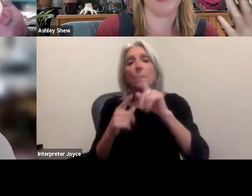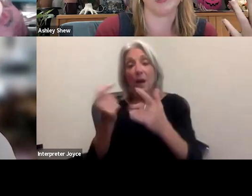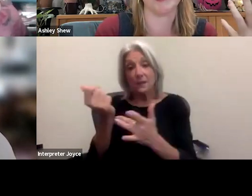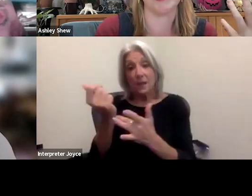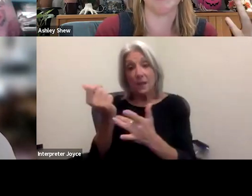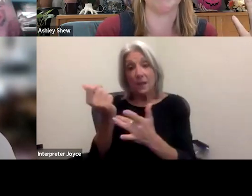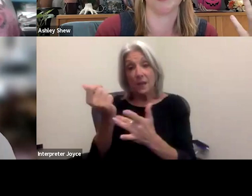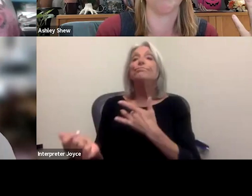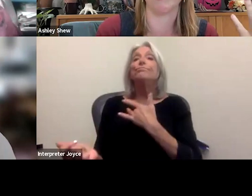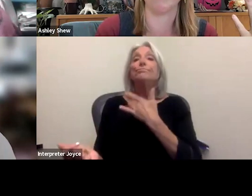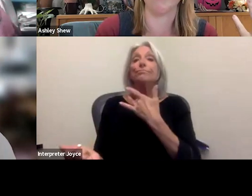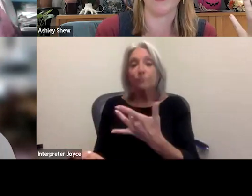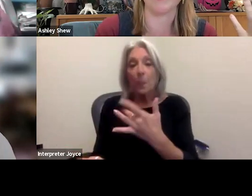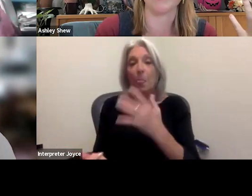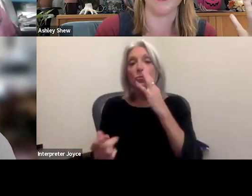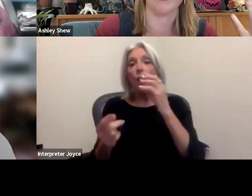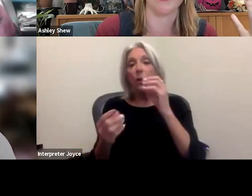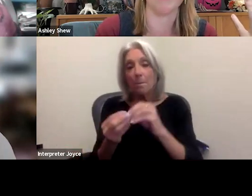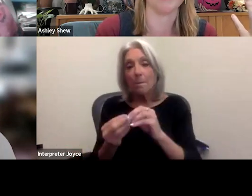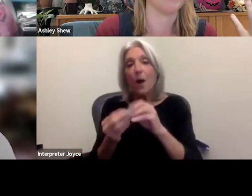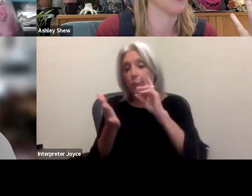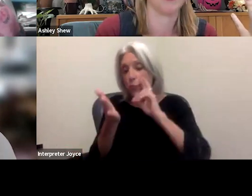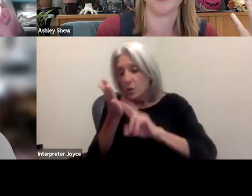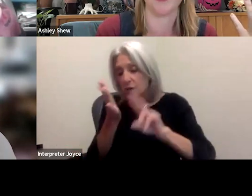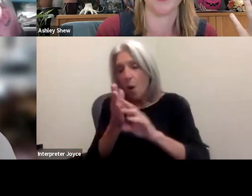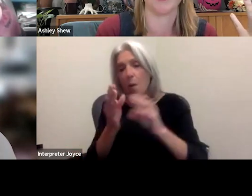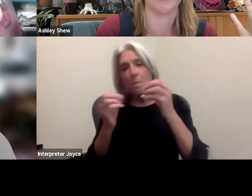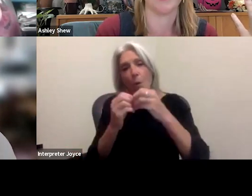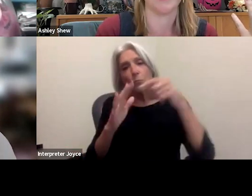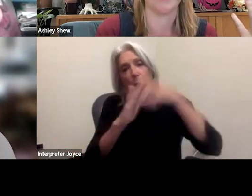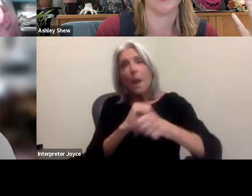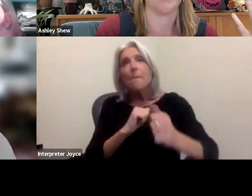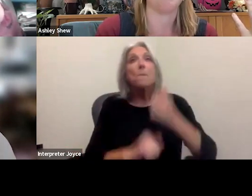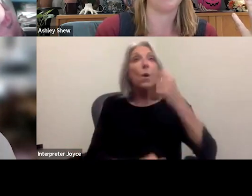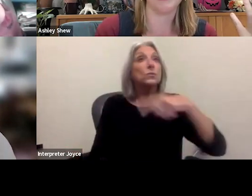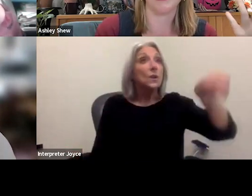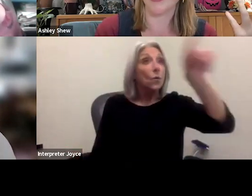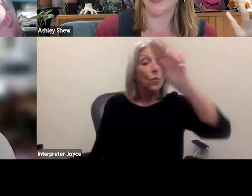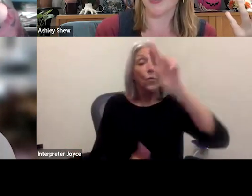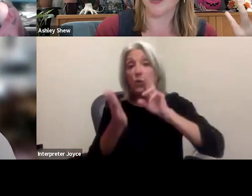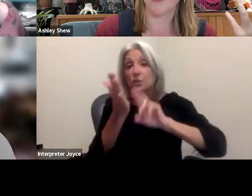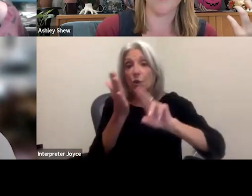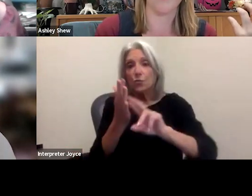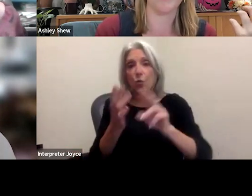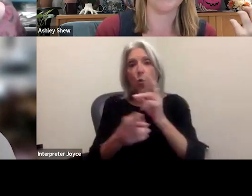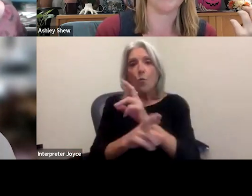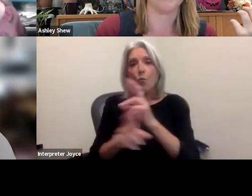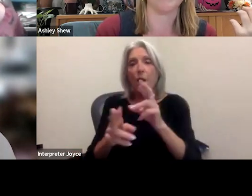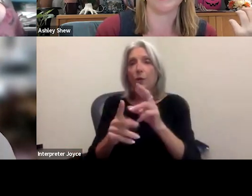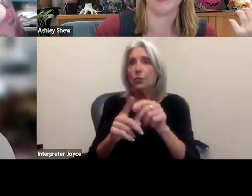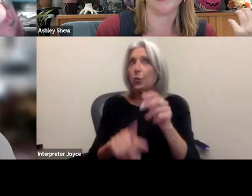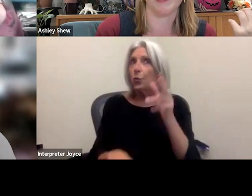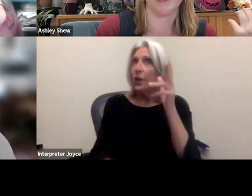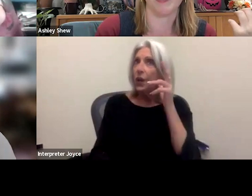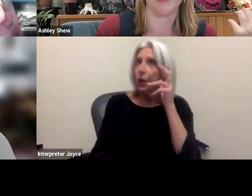about research in much more critical ways than I think most researchers are ready to hear or ready to hear from disabled people.